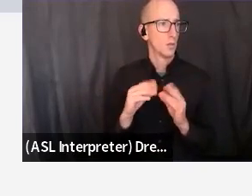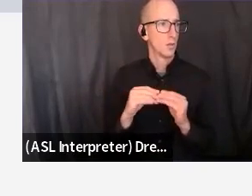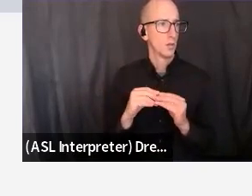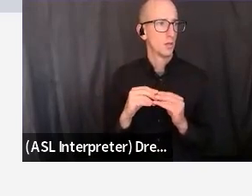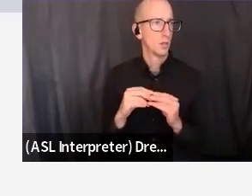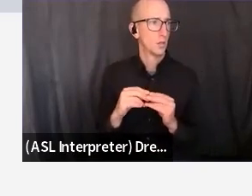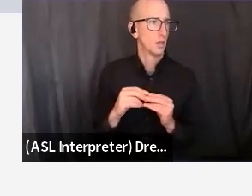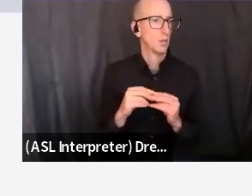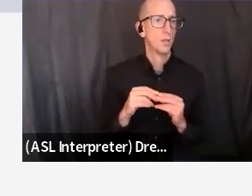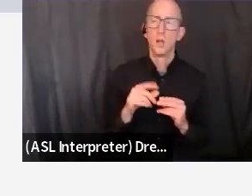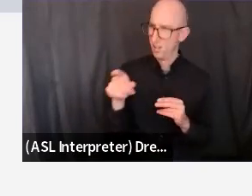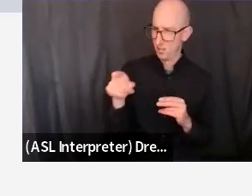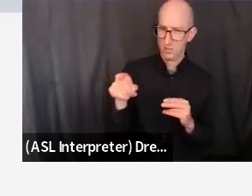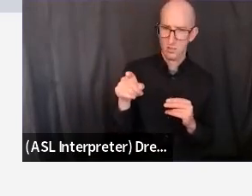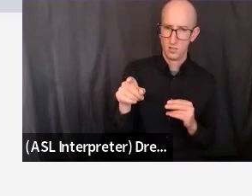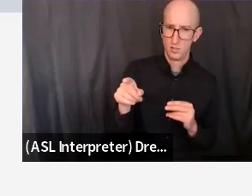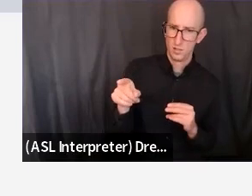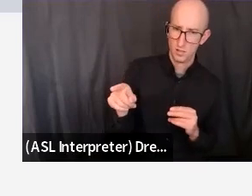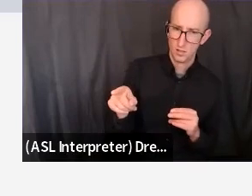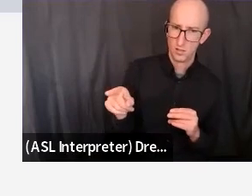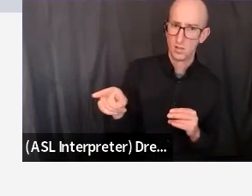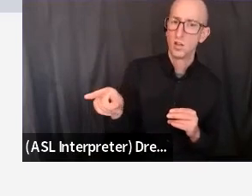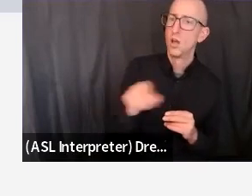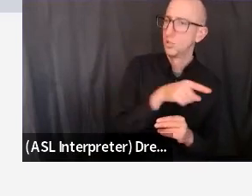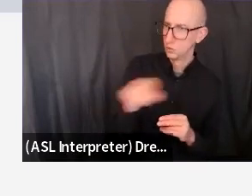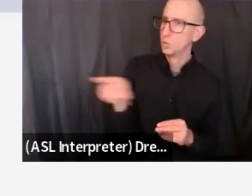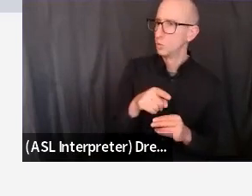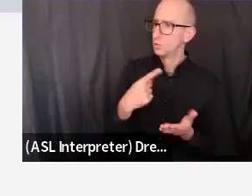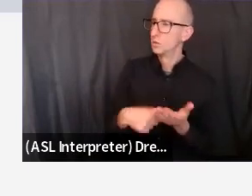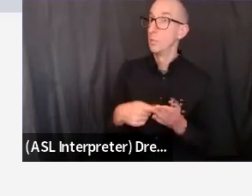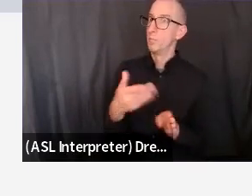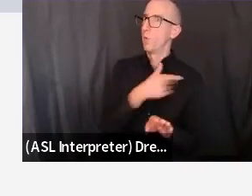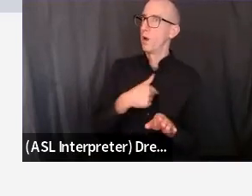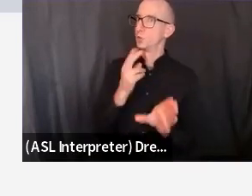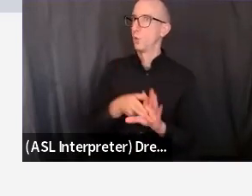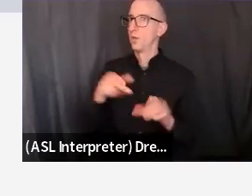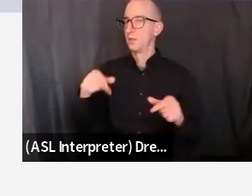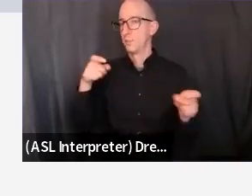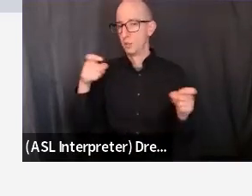while others were requesting a much more expansive definition. And we think this will strike a balance.